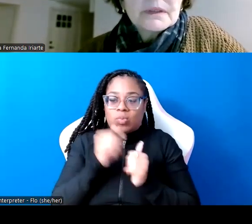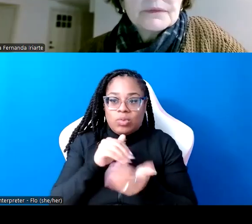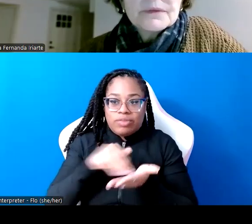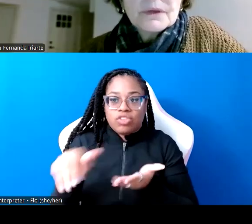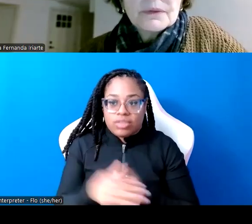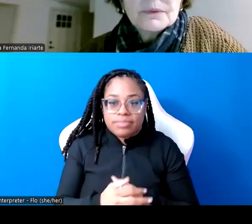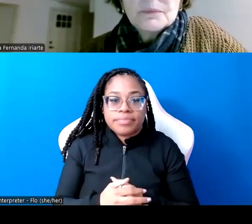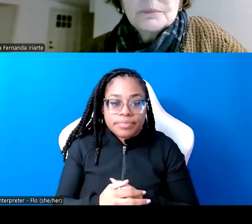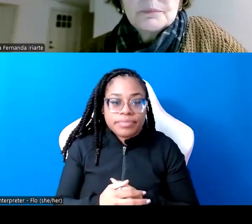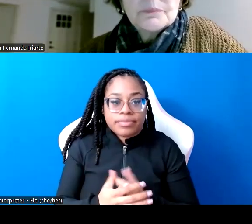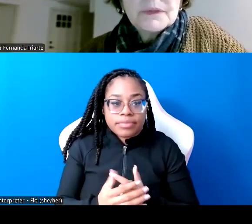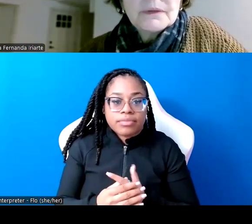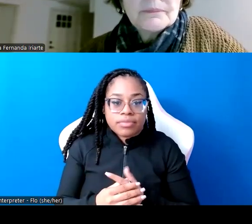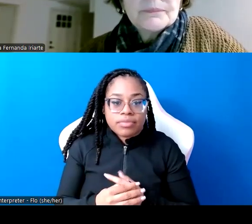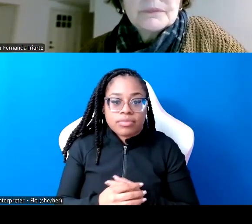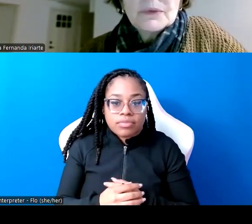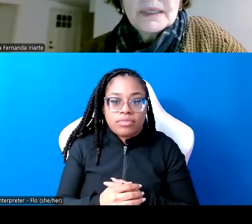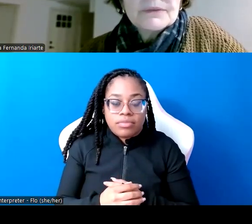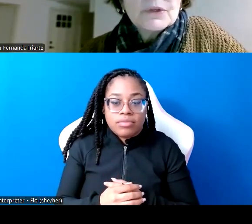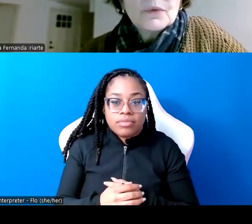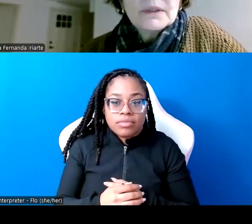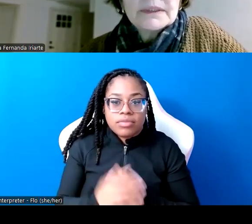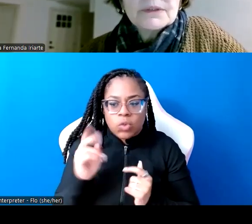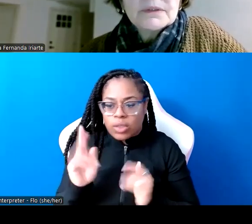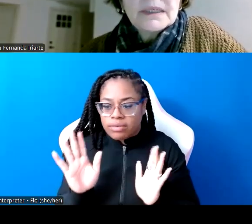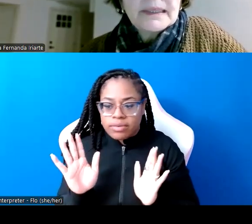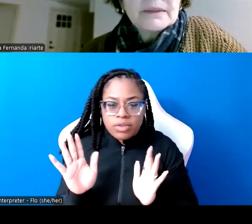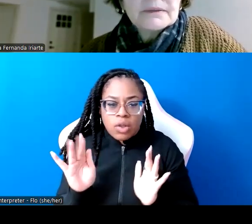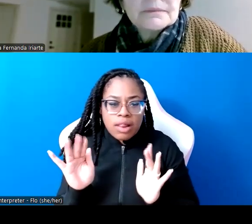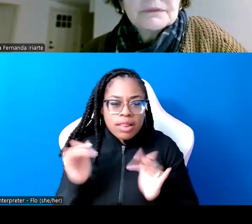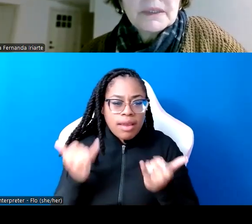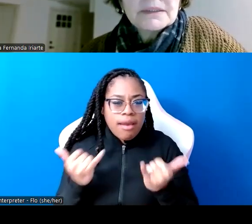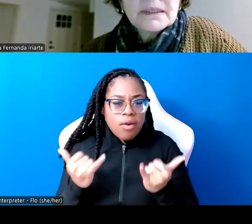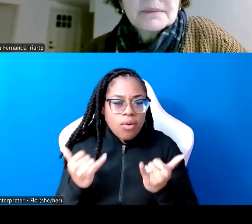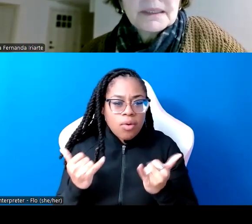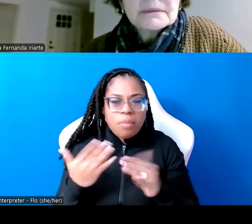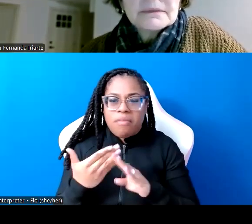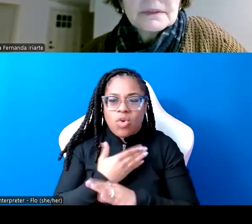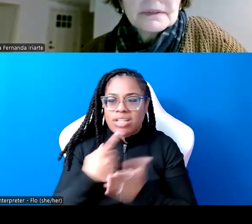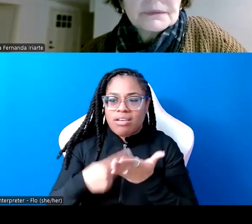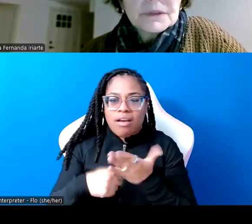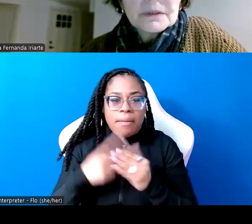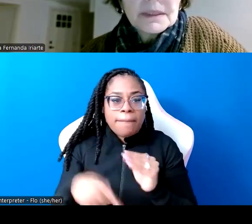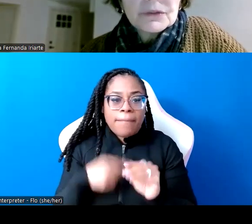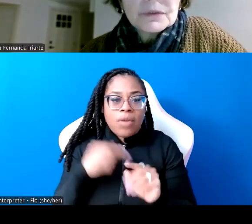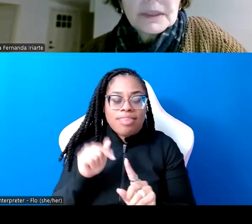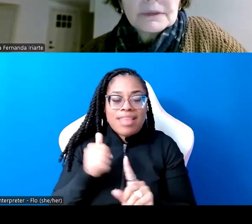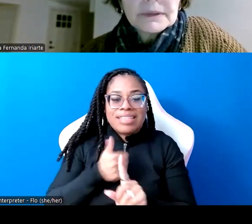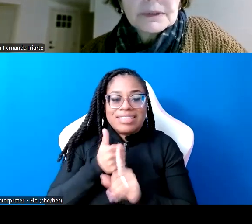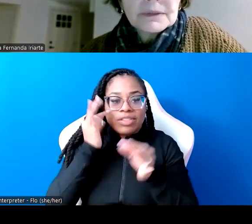And so okay, so let's go. Now, before I talk about the Self-Determination waiver, let's go.